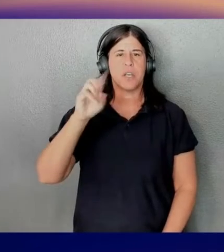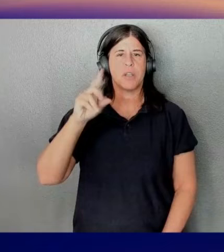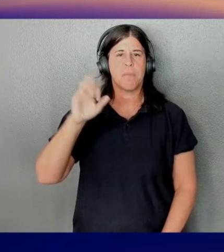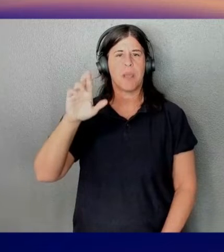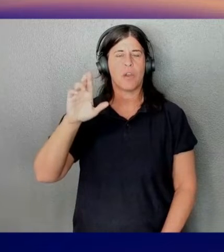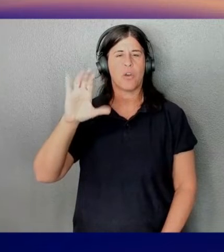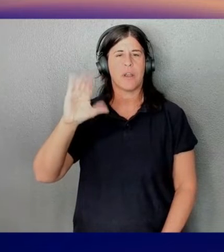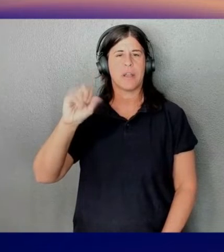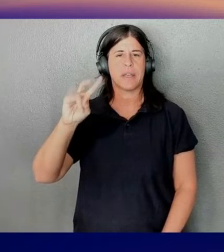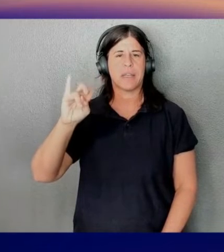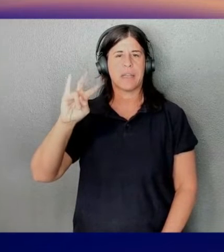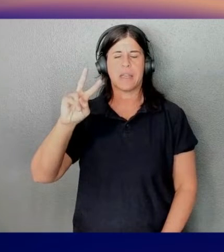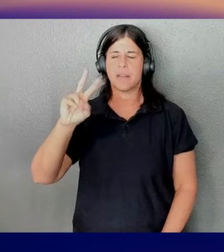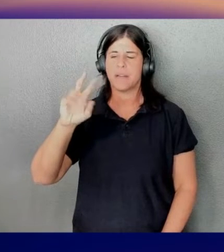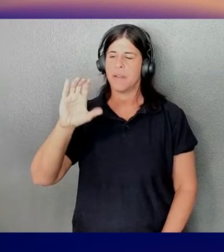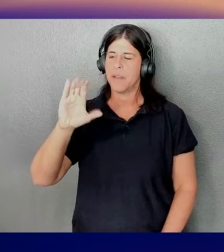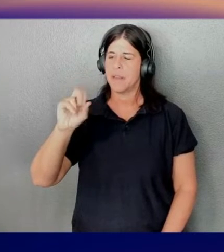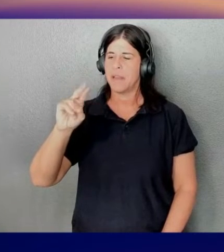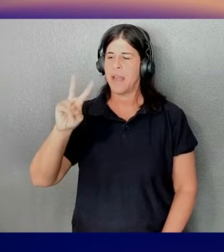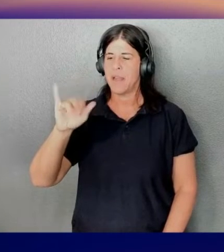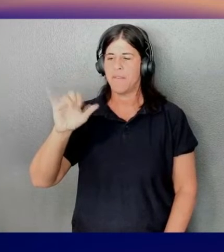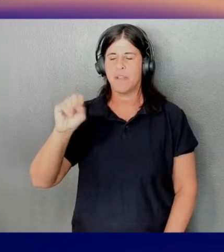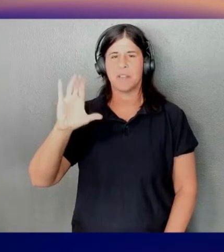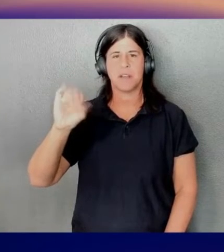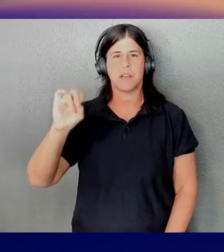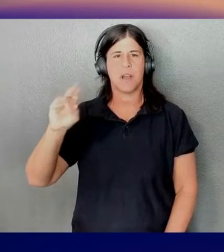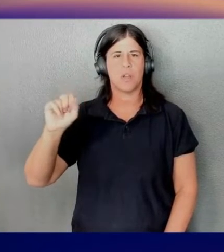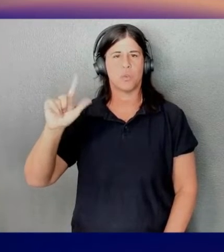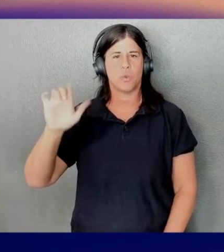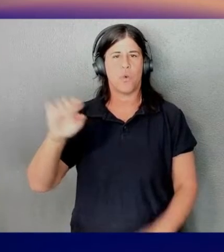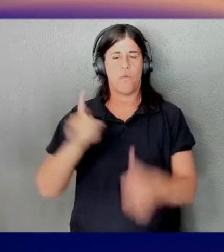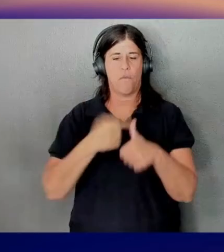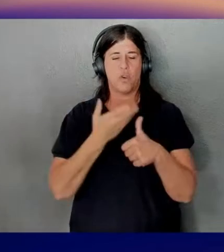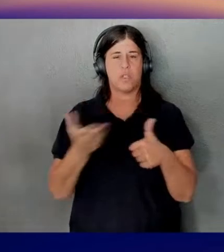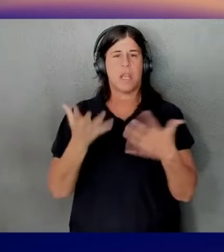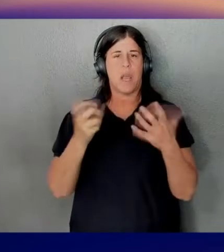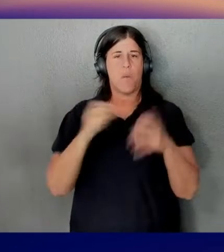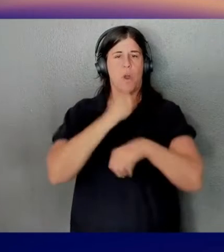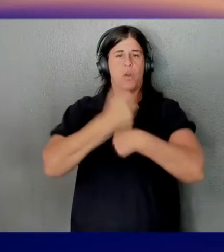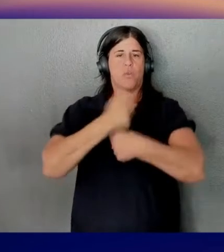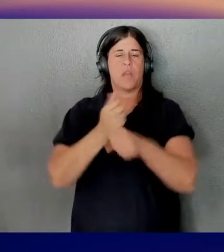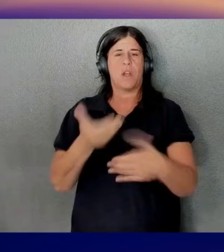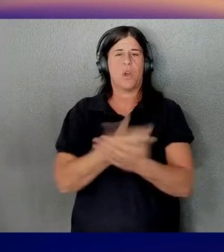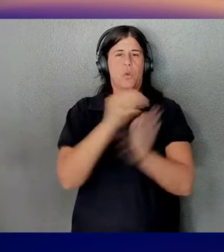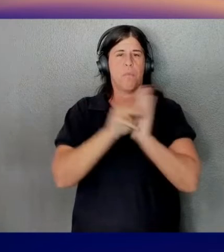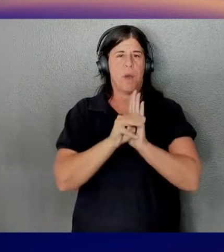And the first thing I need to do is, I want to create a new model, right. So I will go ahead and create my model.